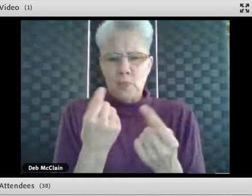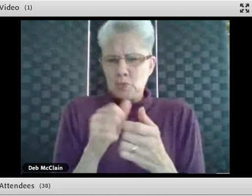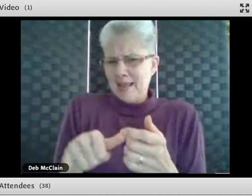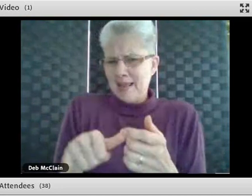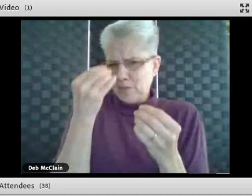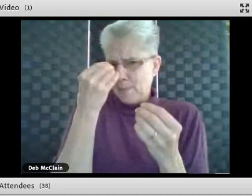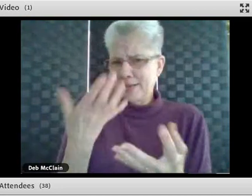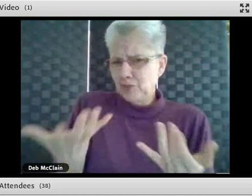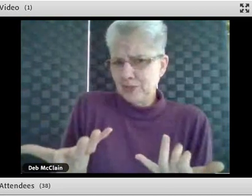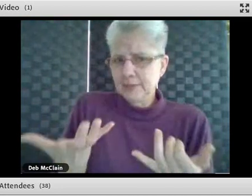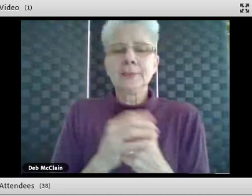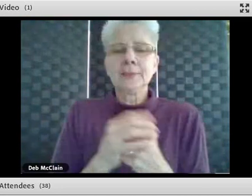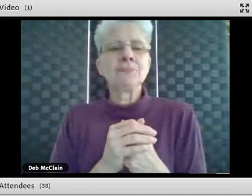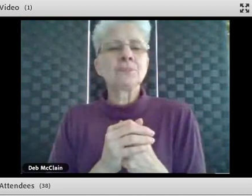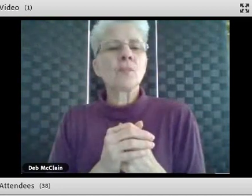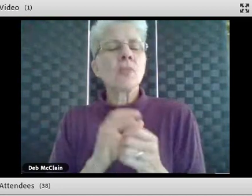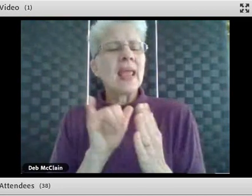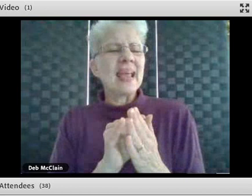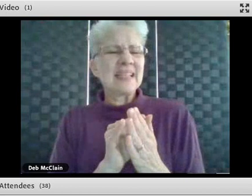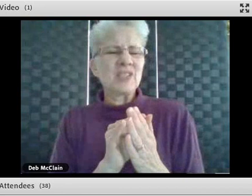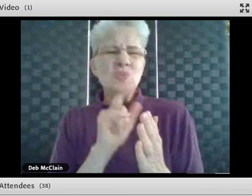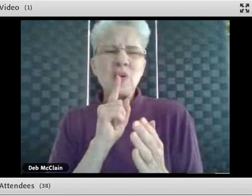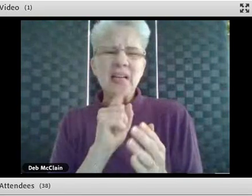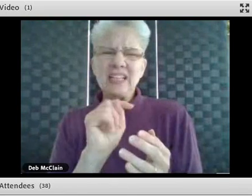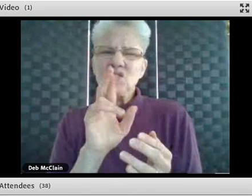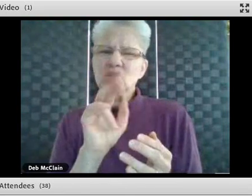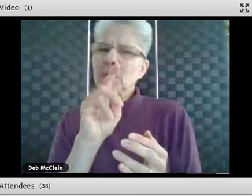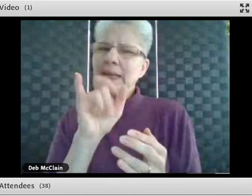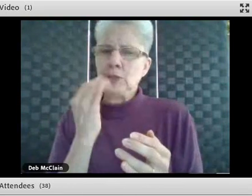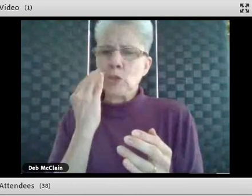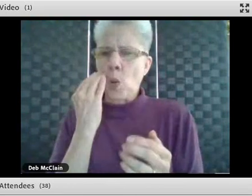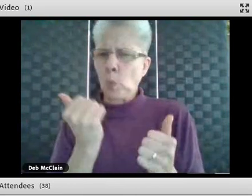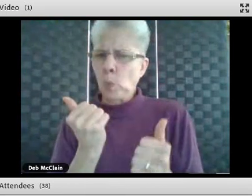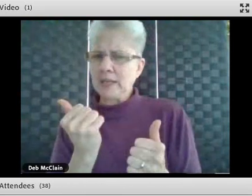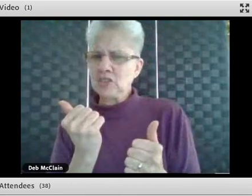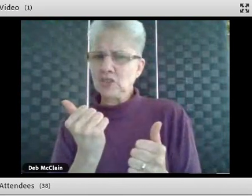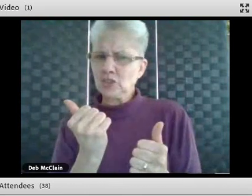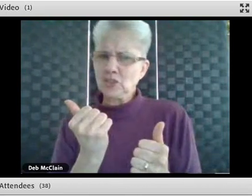So it's tricky, and it's tricky to know what it can be about,